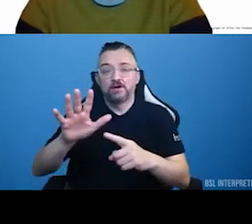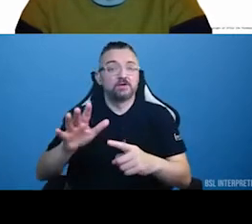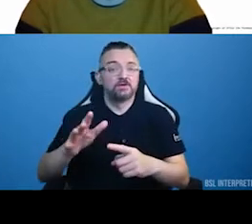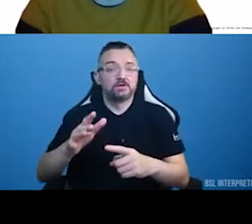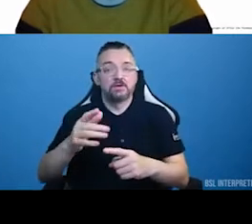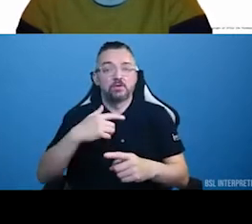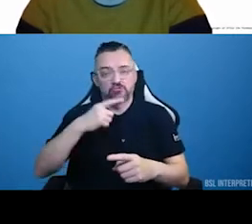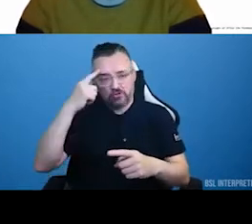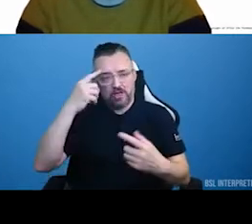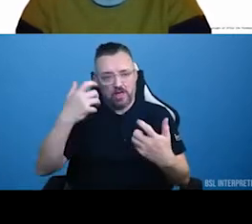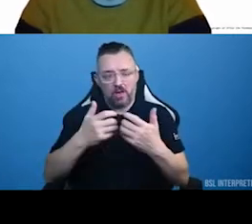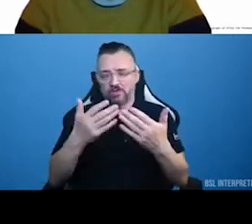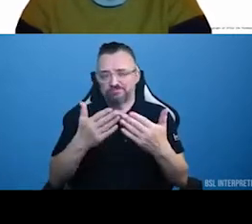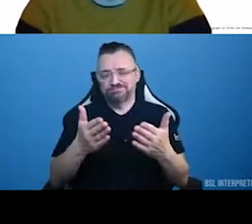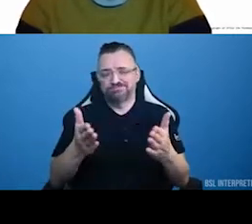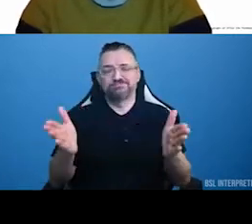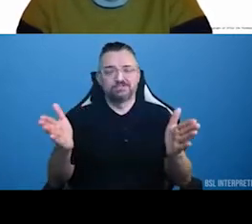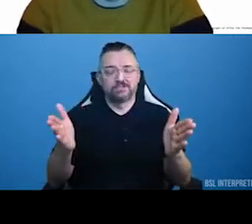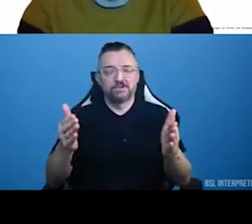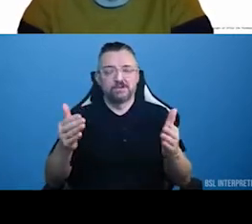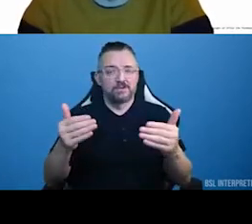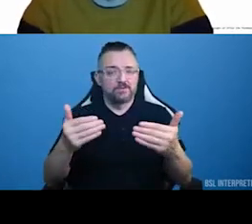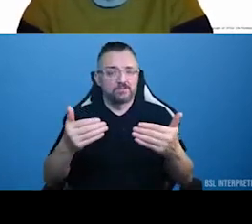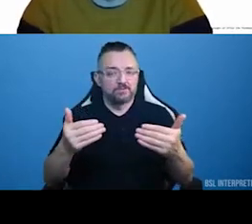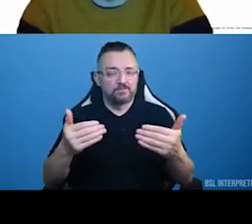After the Pandemic out with the city,